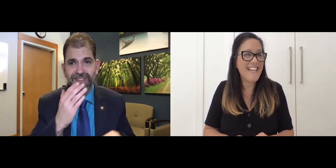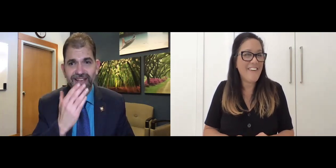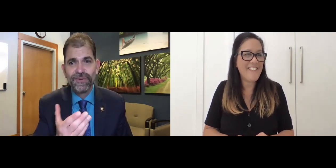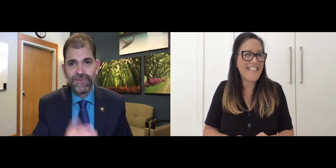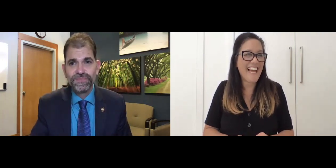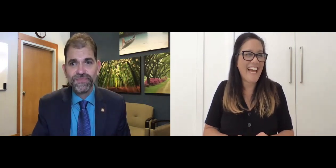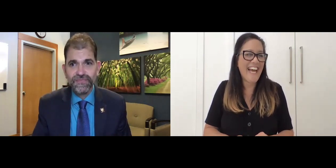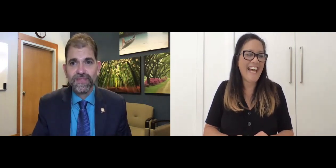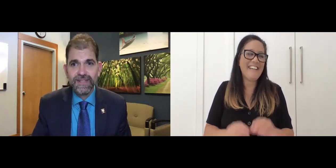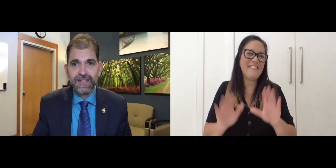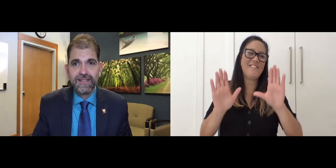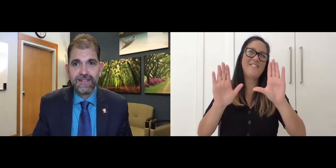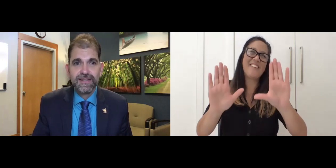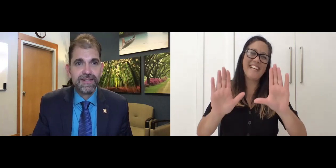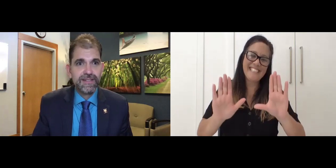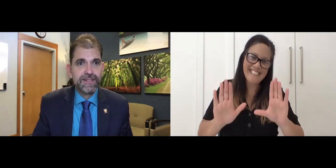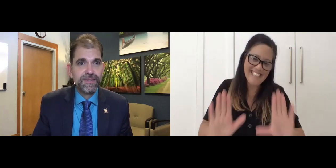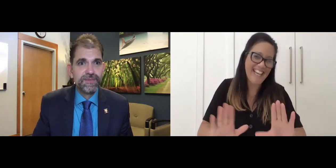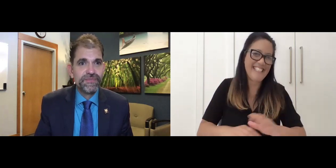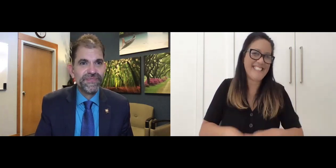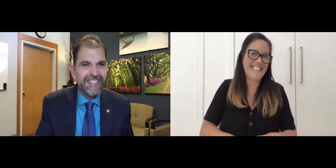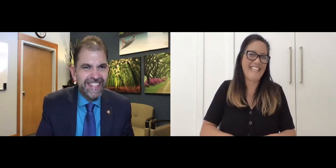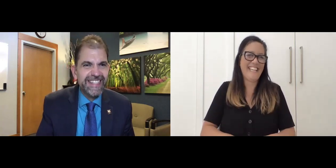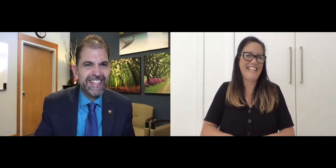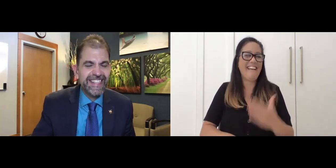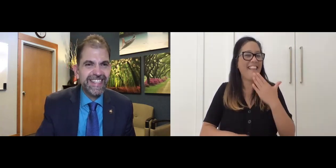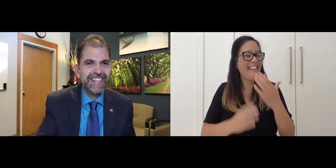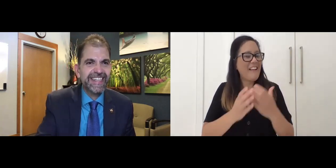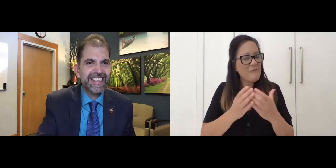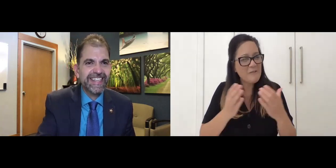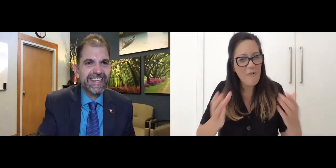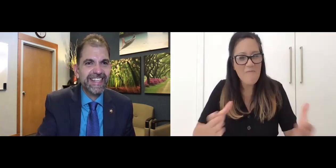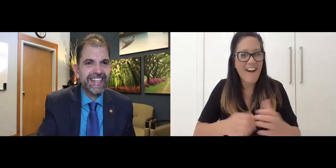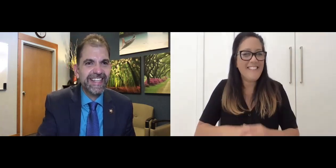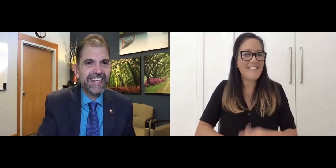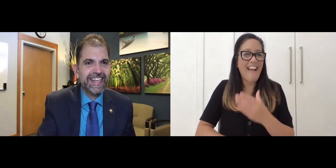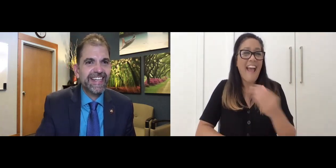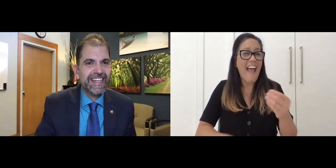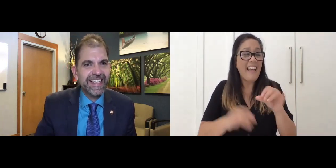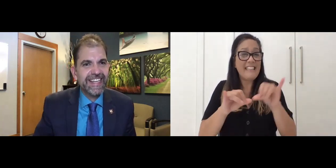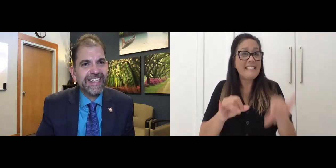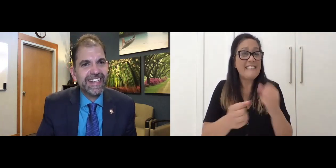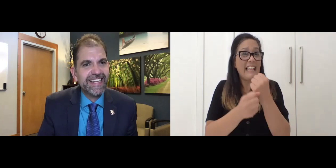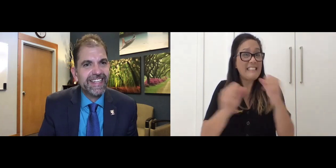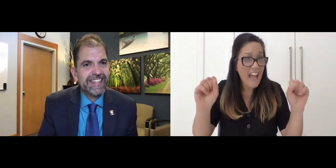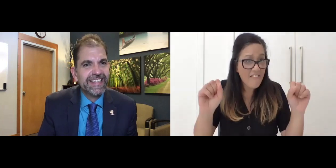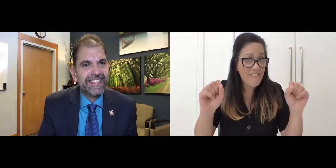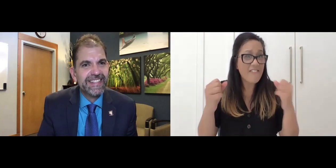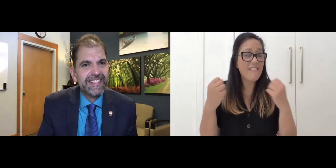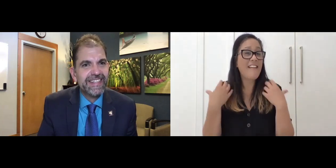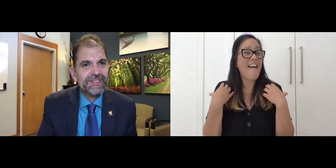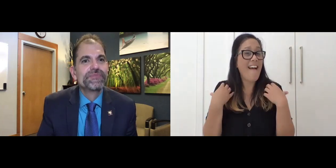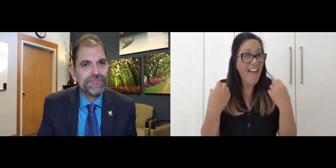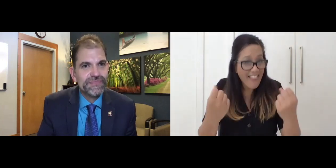that would be great. Wonderful. Again thank you so much. Stay safe,